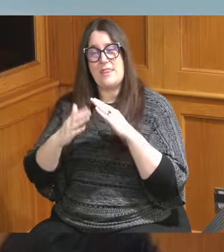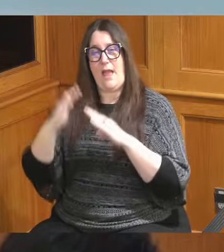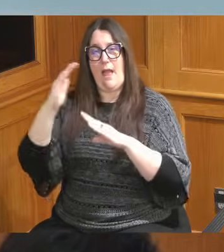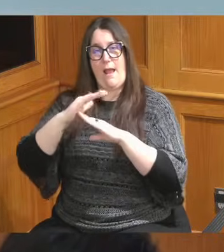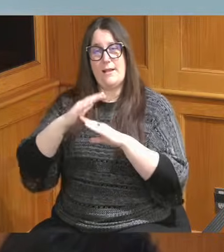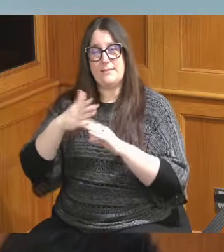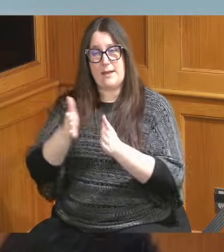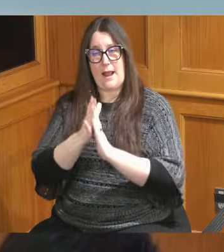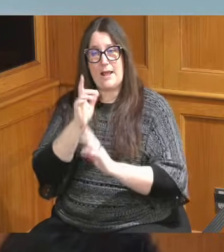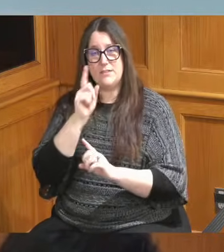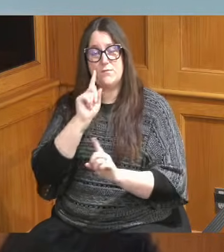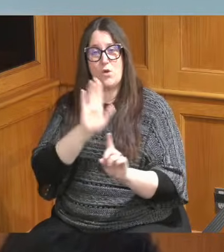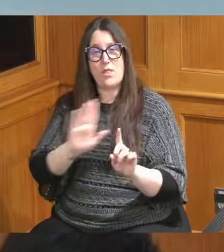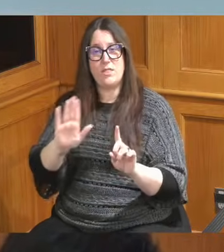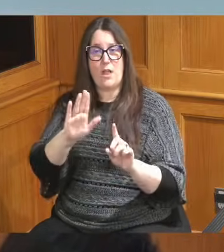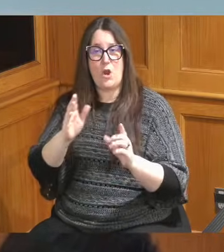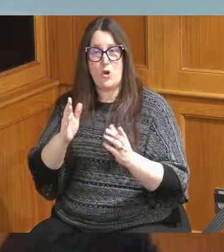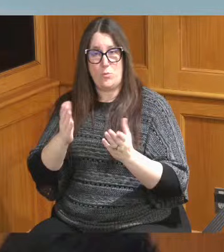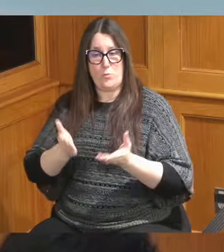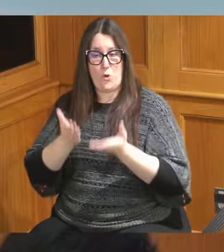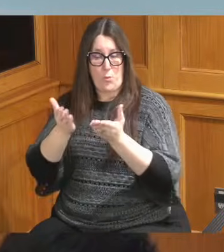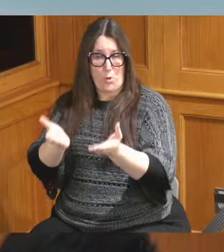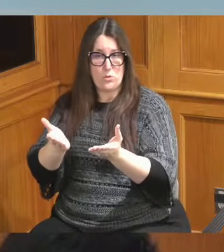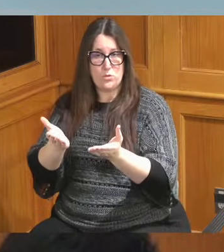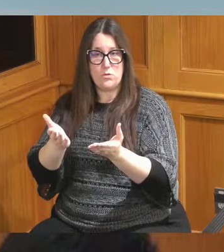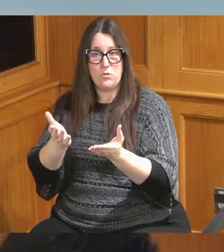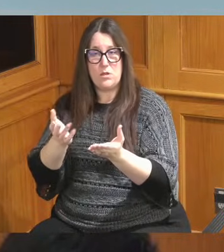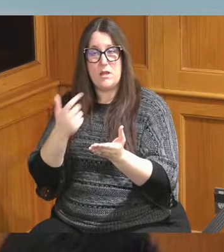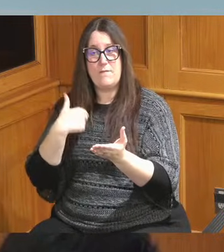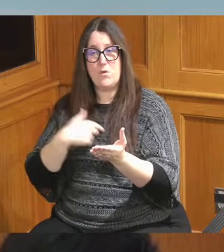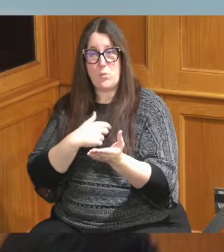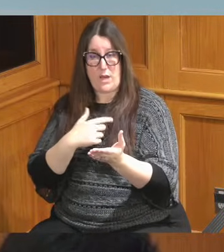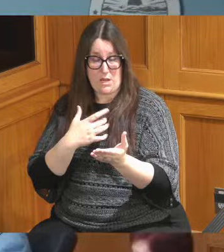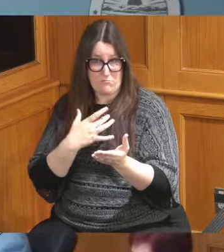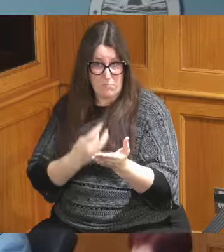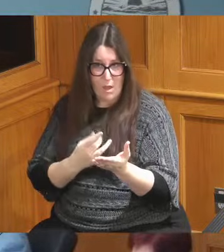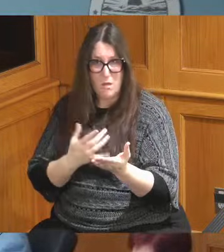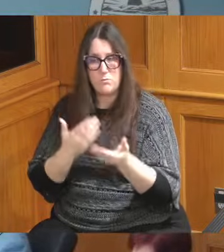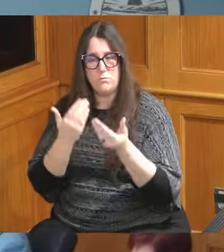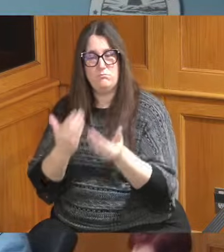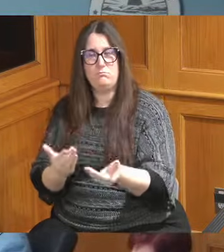a proposal. If that's in line, then that's who we would go with. Gotcha. And then if you have been